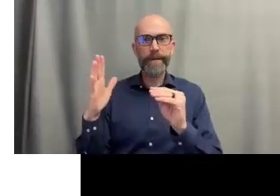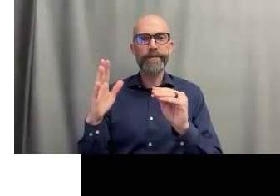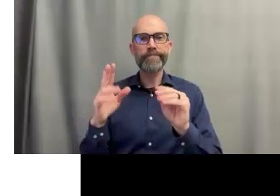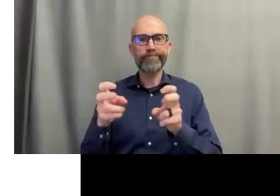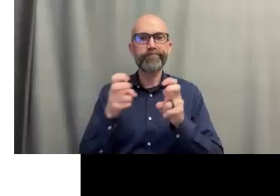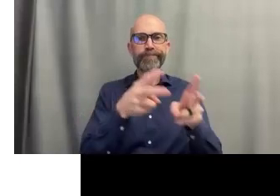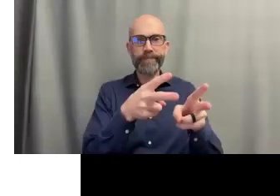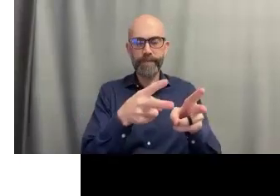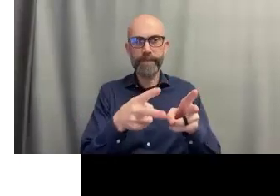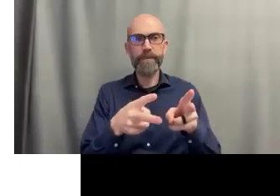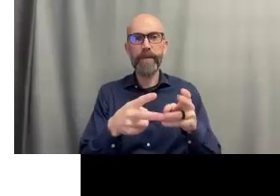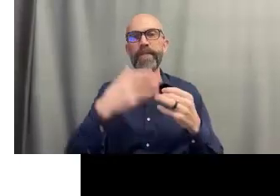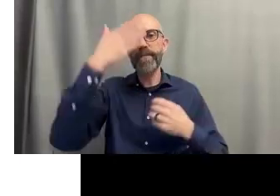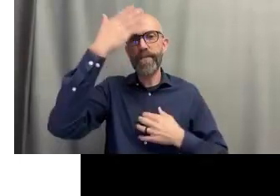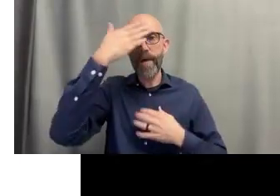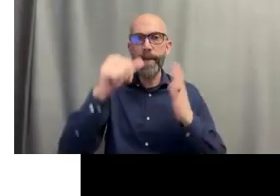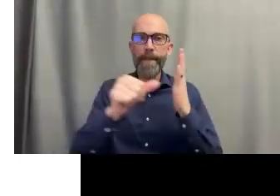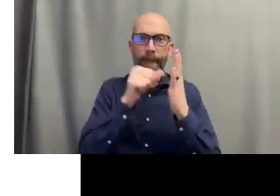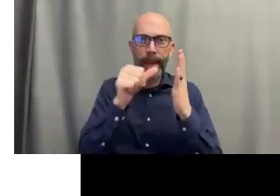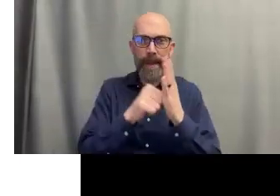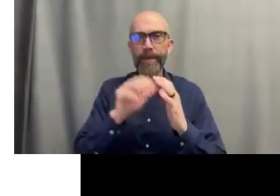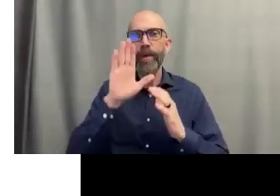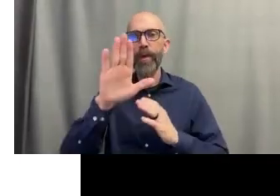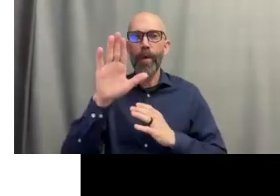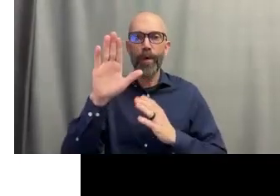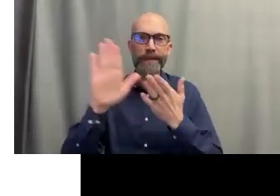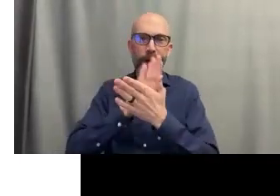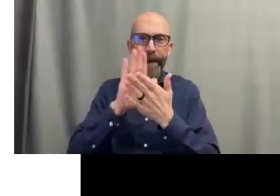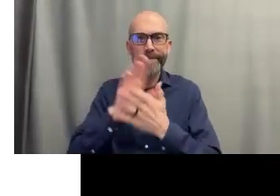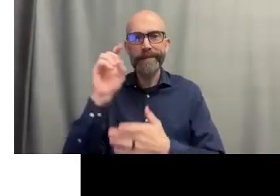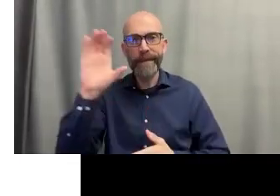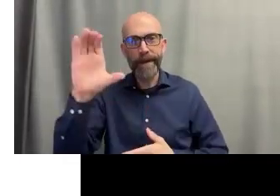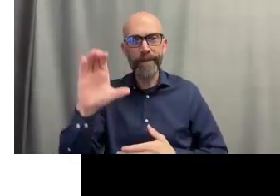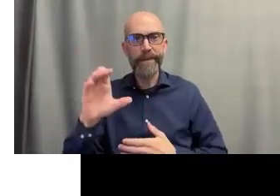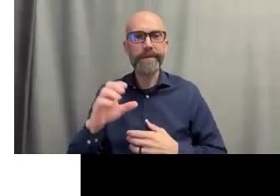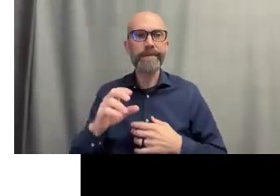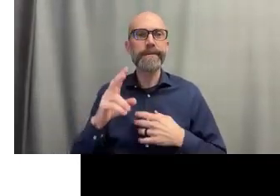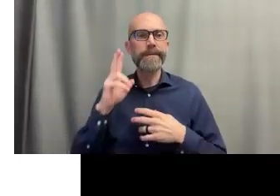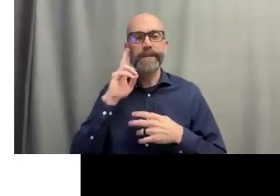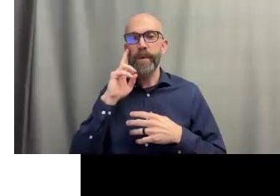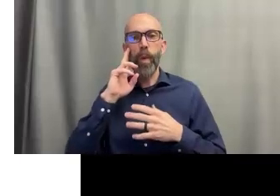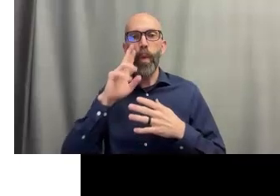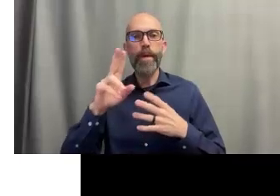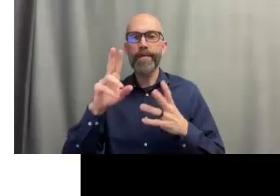right onto the front page of your document, or, the copy center will print anything that has that, you know,